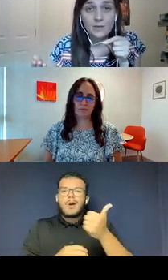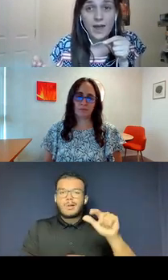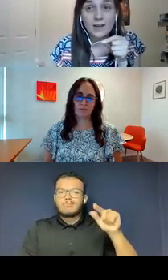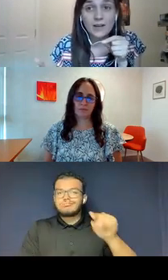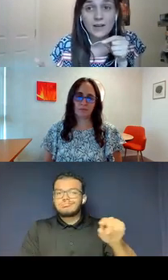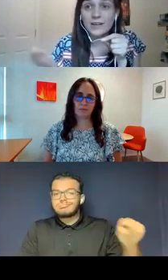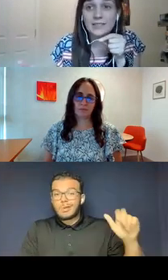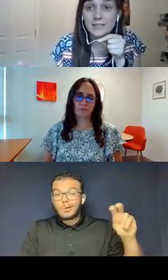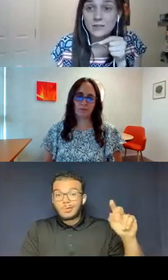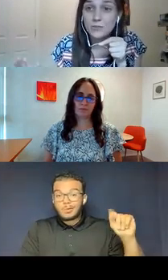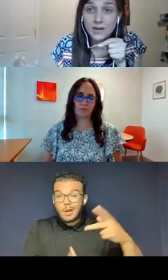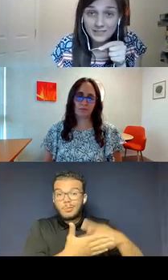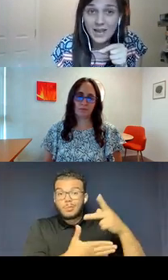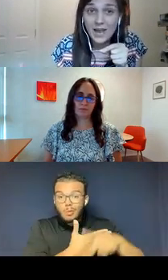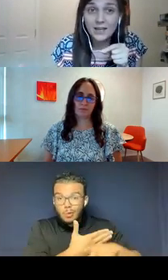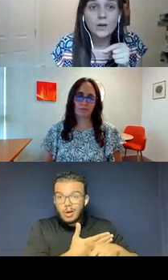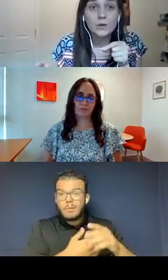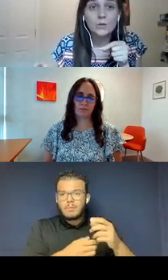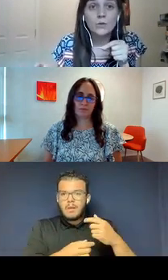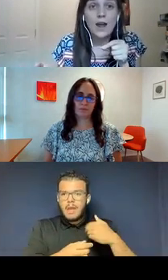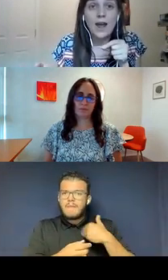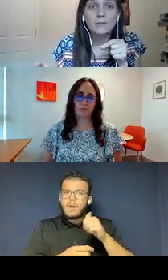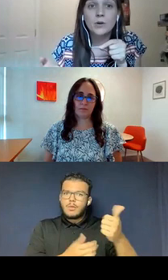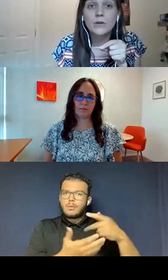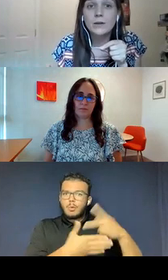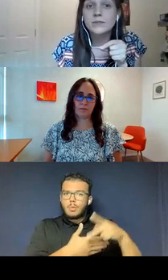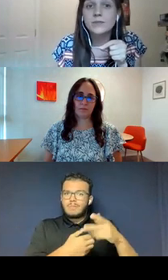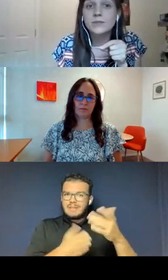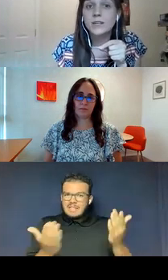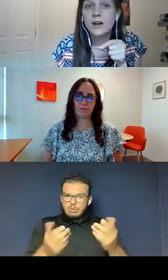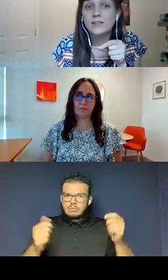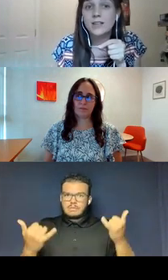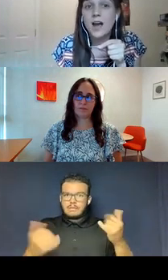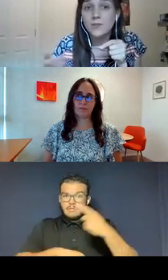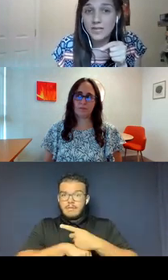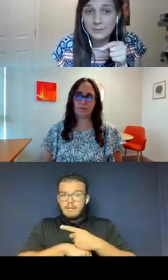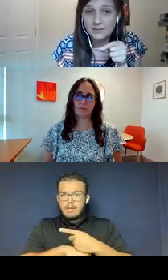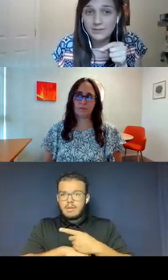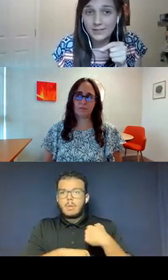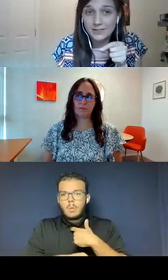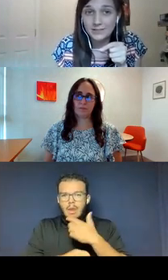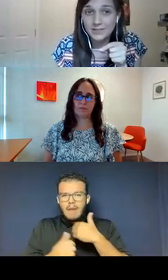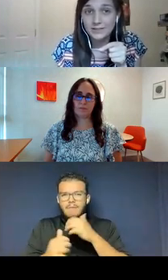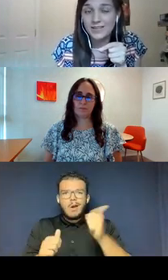and grantees present today who have programs that address other types of victimization